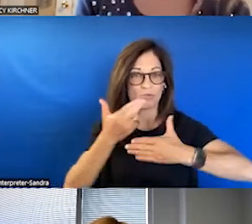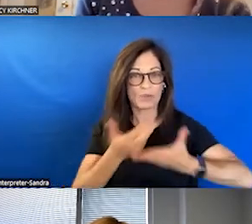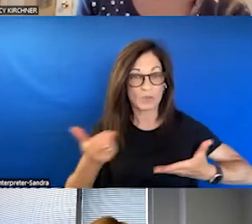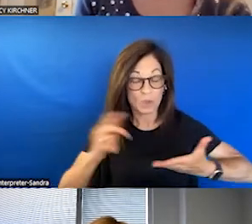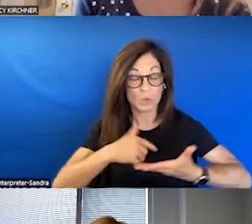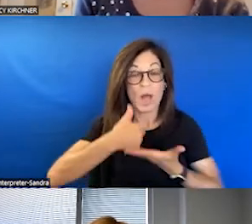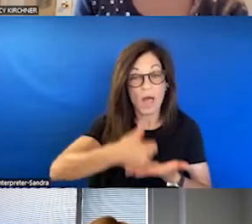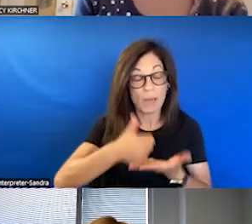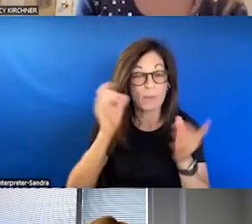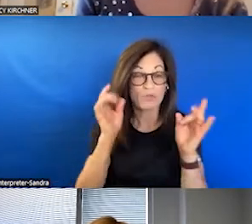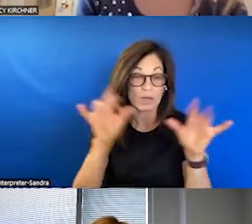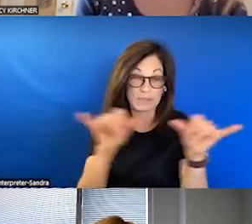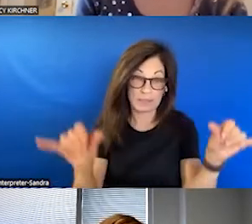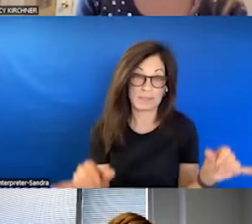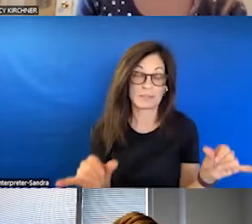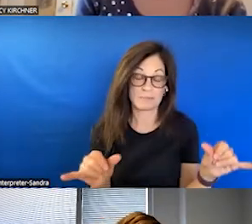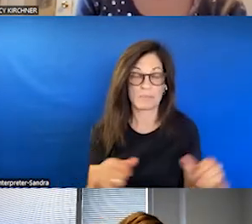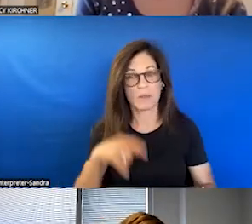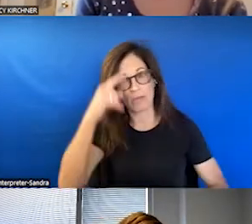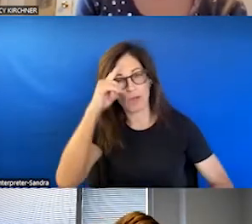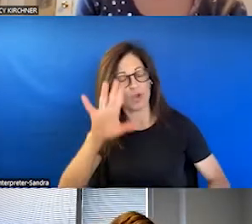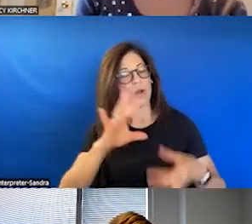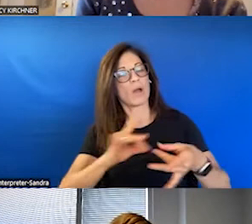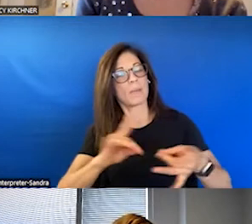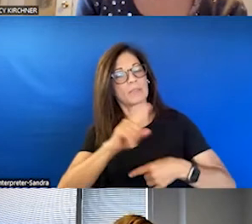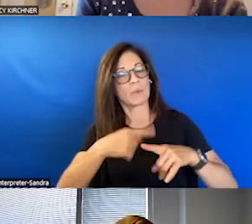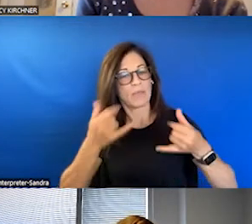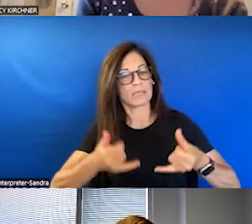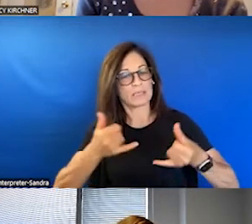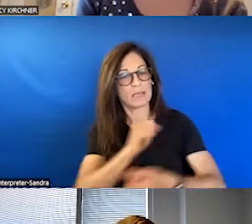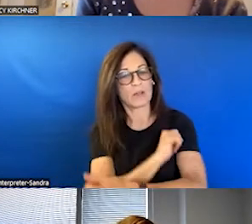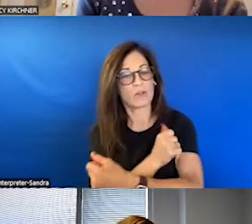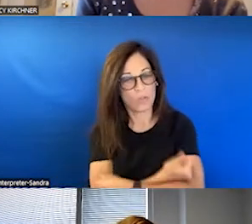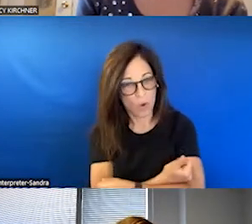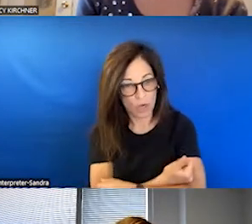CRISIS SYSTEM. I THOUGHT, YOUR COMMENTS AROUND THE EXISTING AUTHORITIES, OFTENTIMES, PEOPLE,